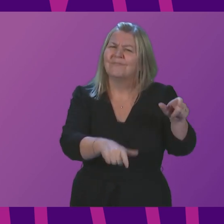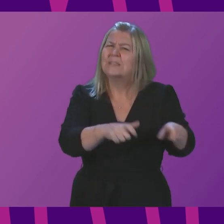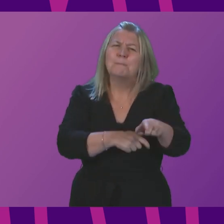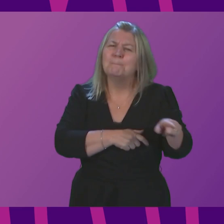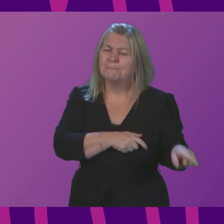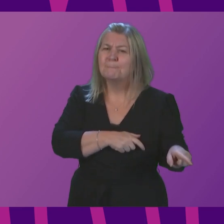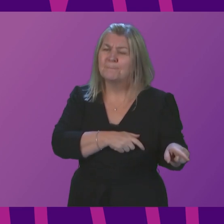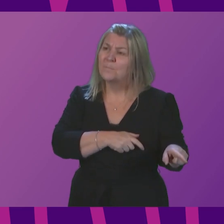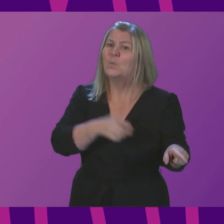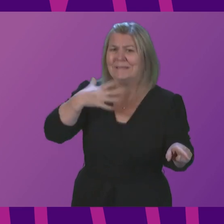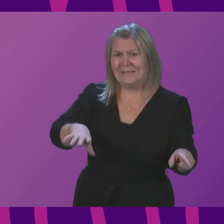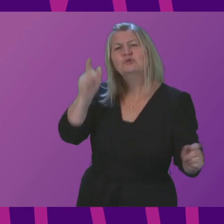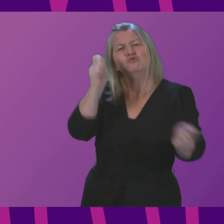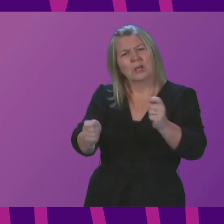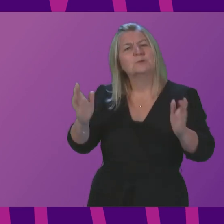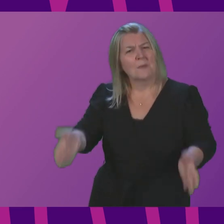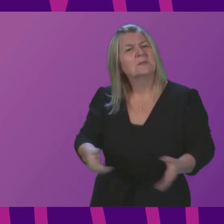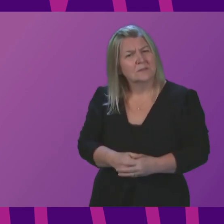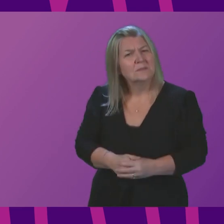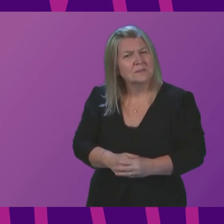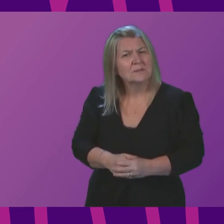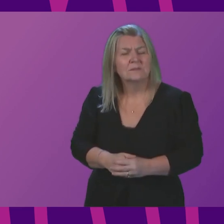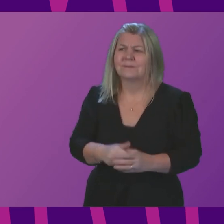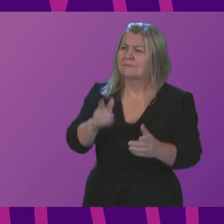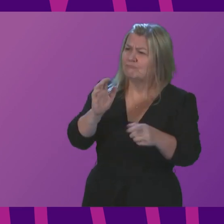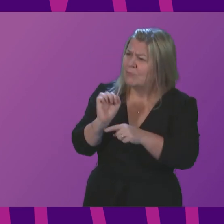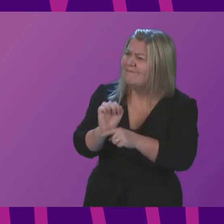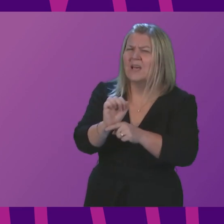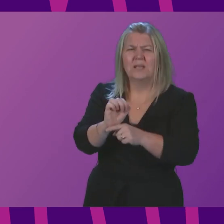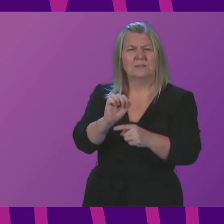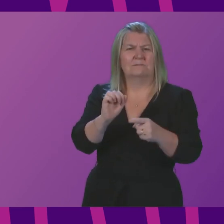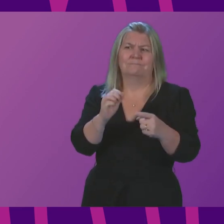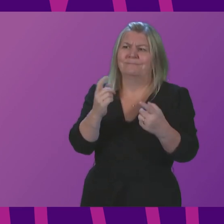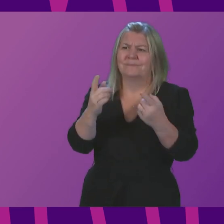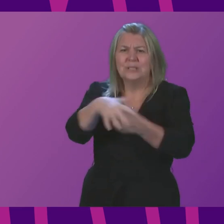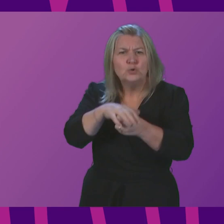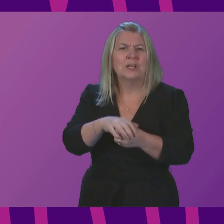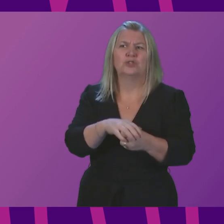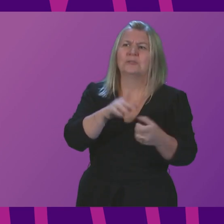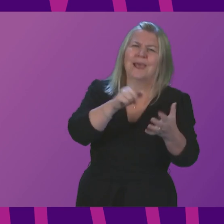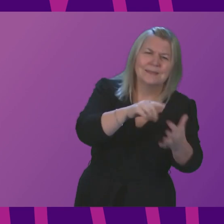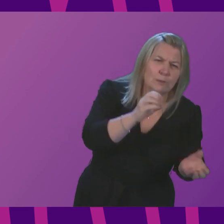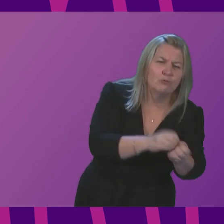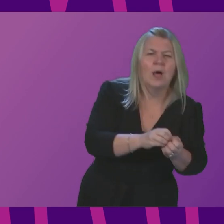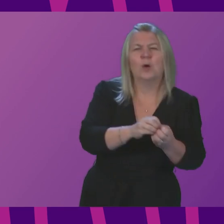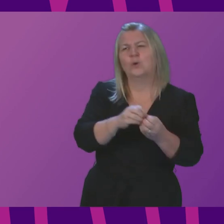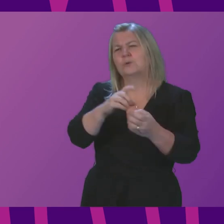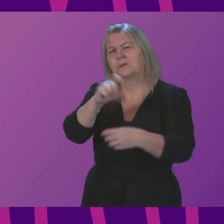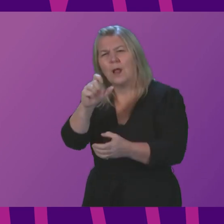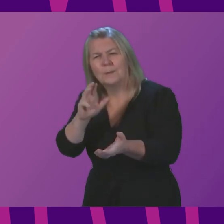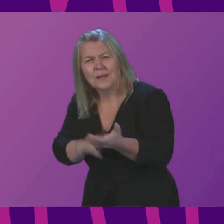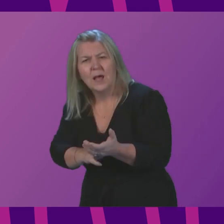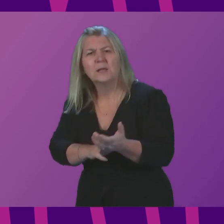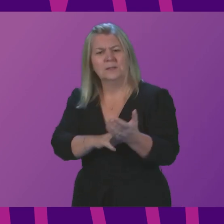case such as what happened to Caroline Glachan, what happened to Esther Brown and what happened